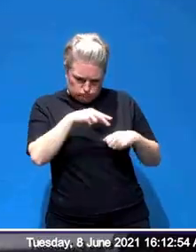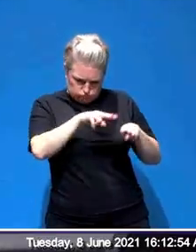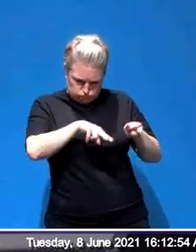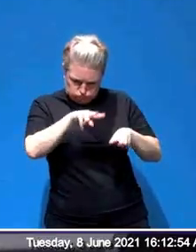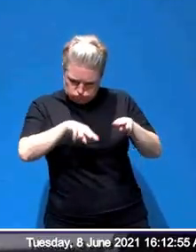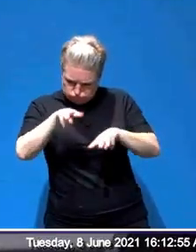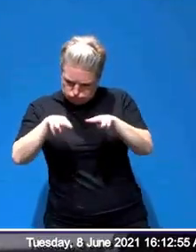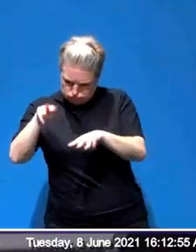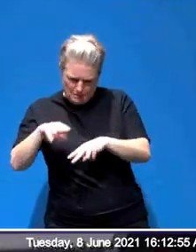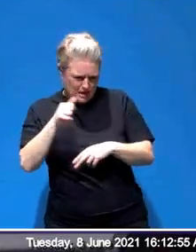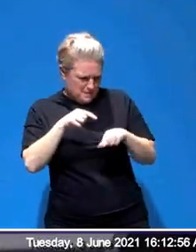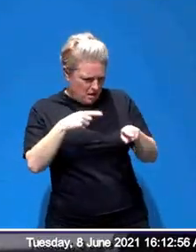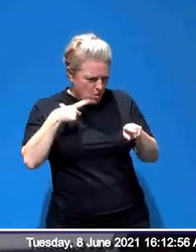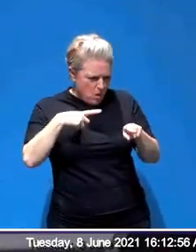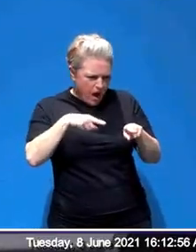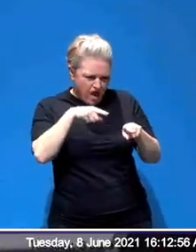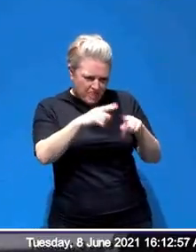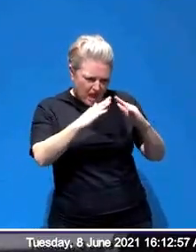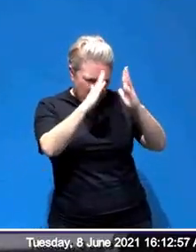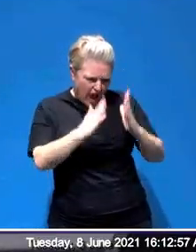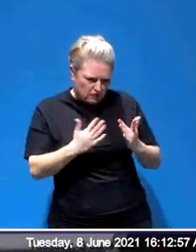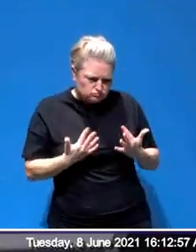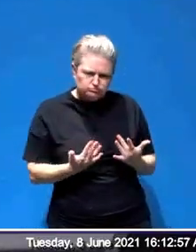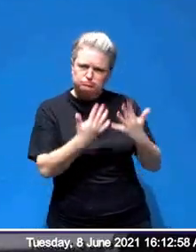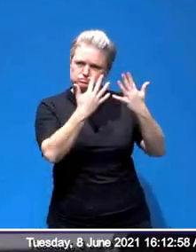of incidents for that particular house, to get a sense, I may go back and visit